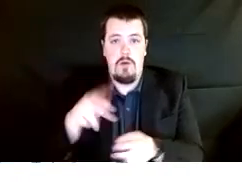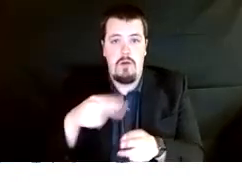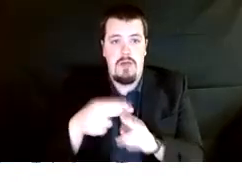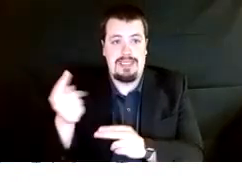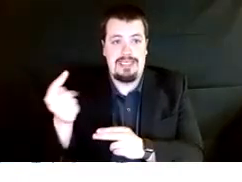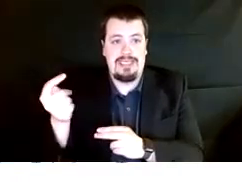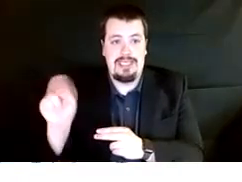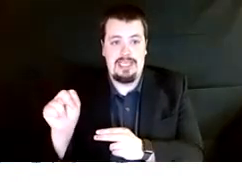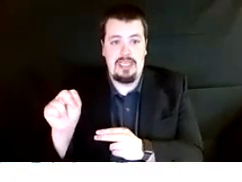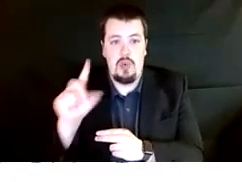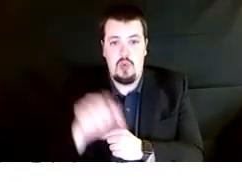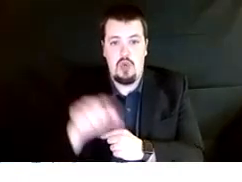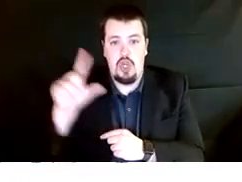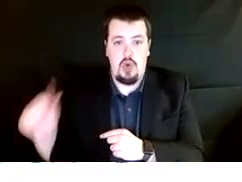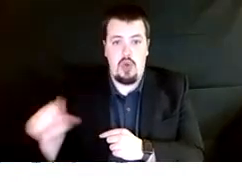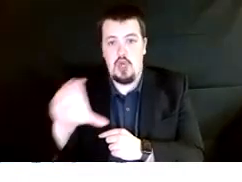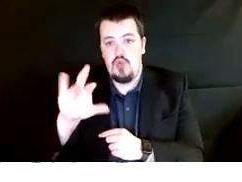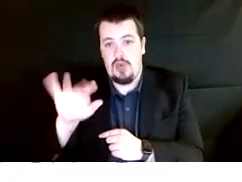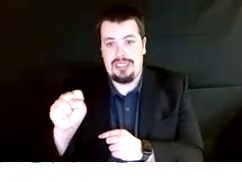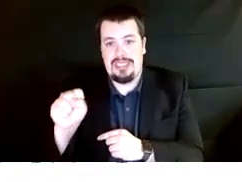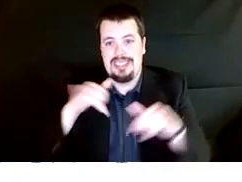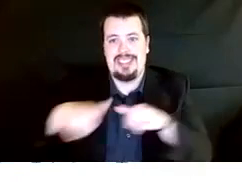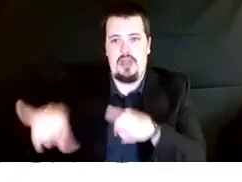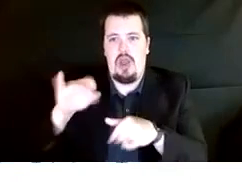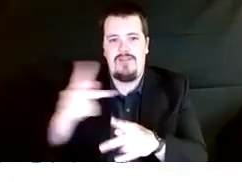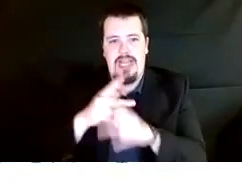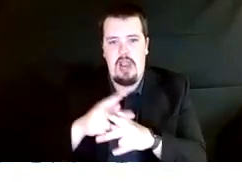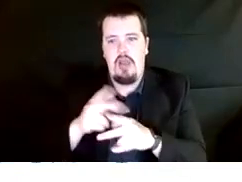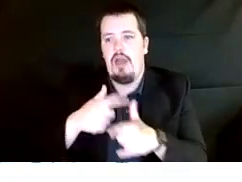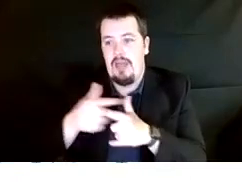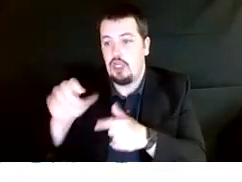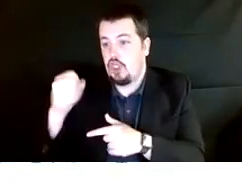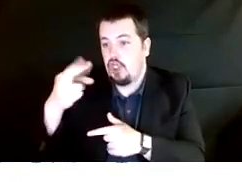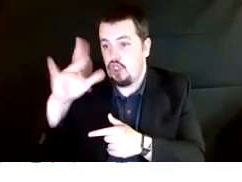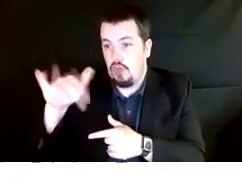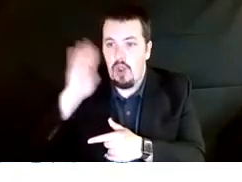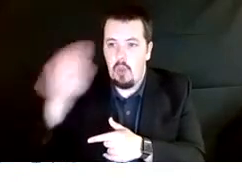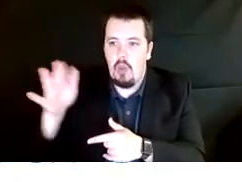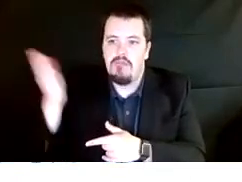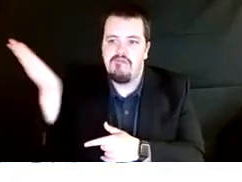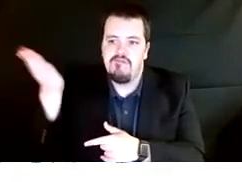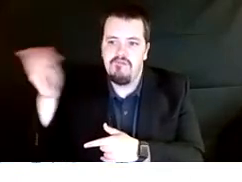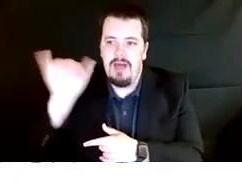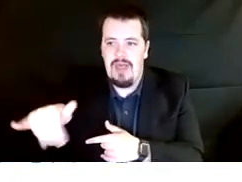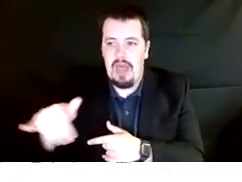2020 Crisis Standards of Care and Sherry is going to lead that um information so Sherry